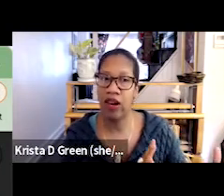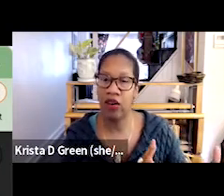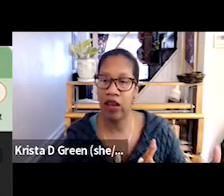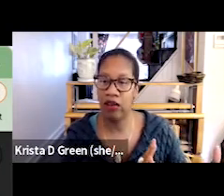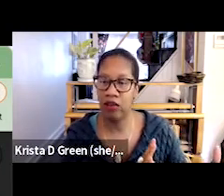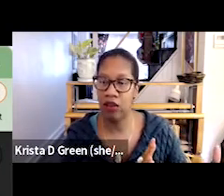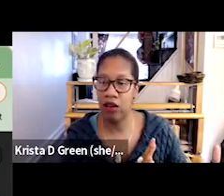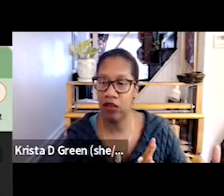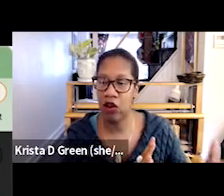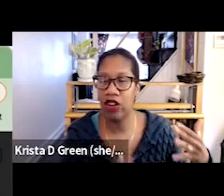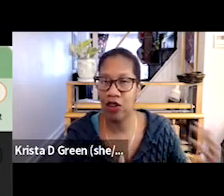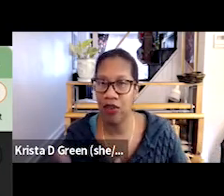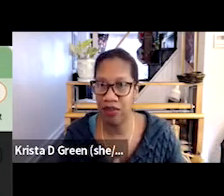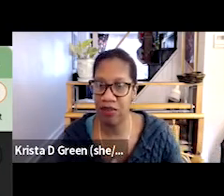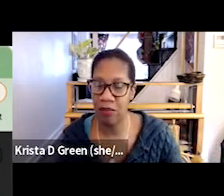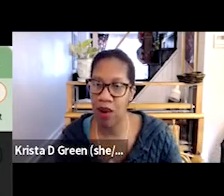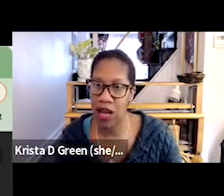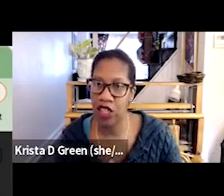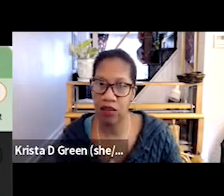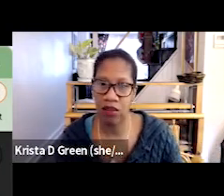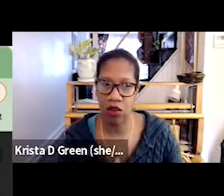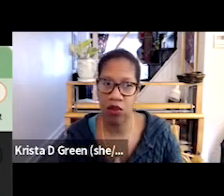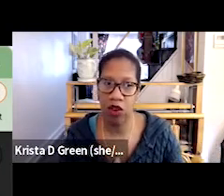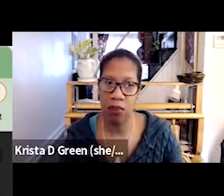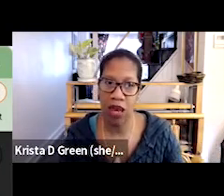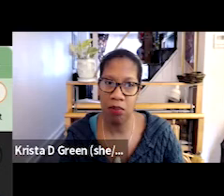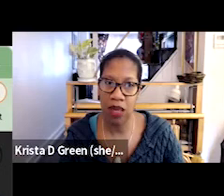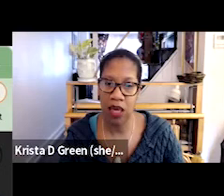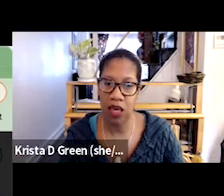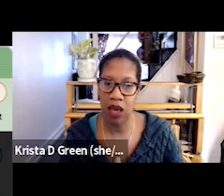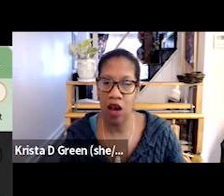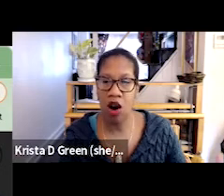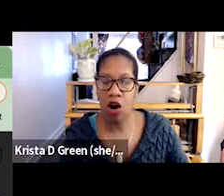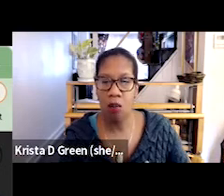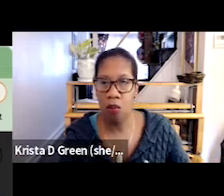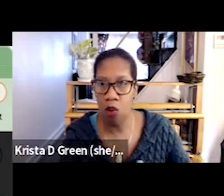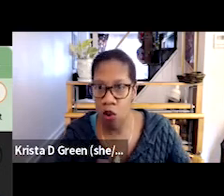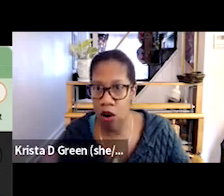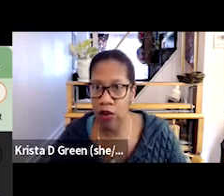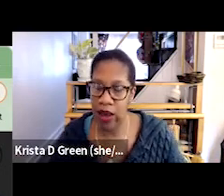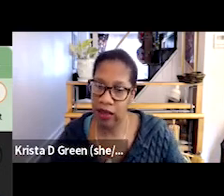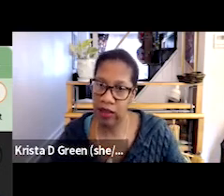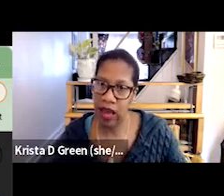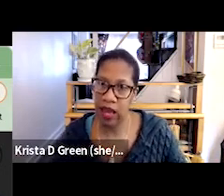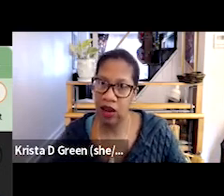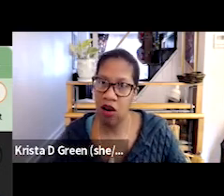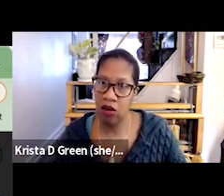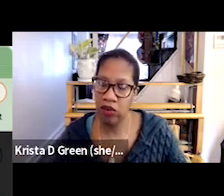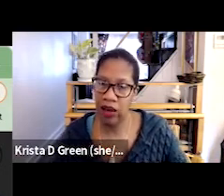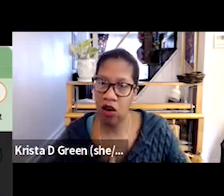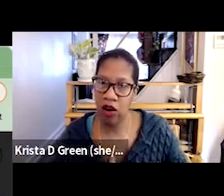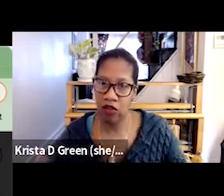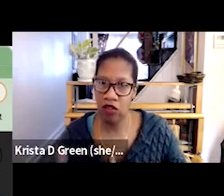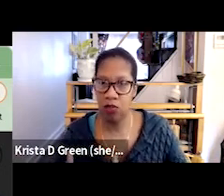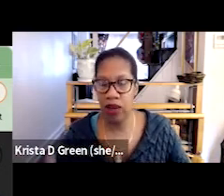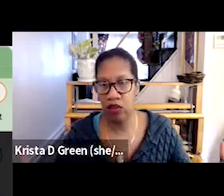And there is, there are differences in projects, so there may be more that that artist is bringing